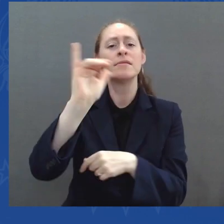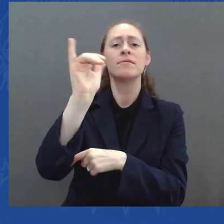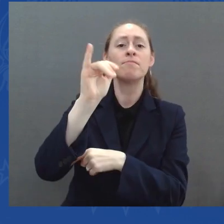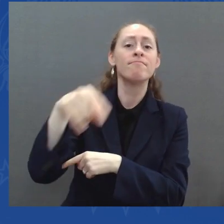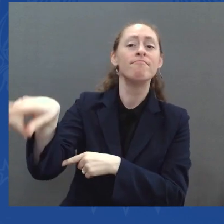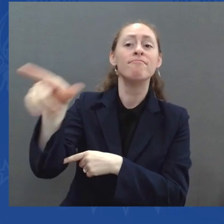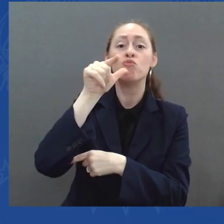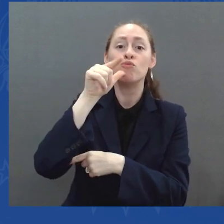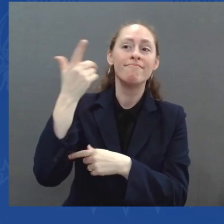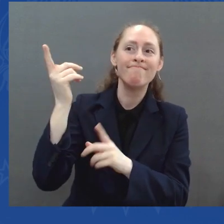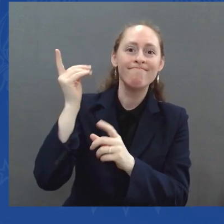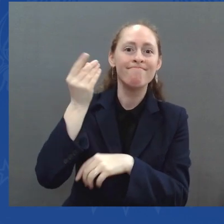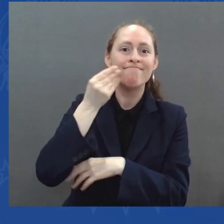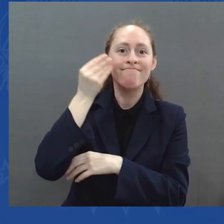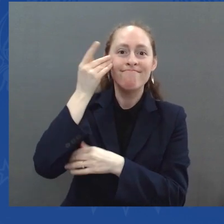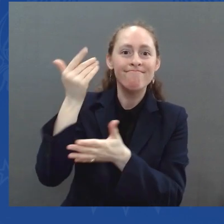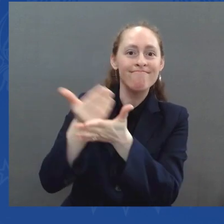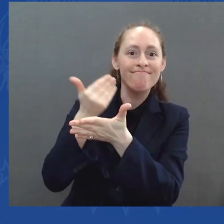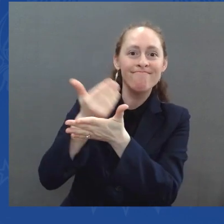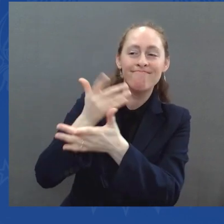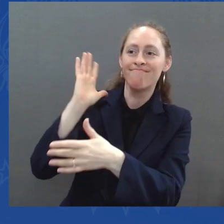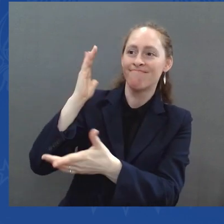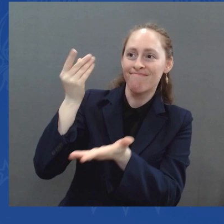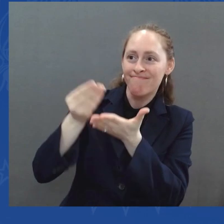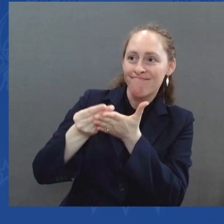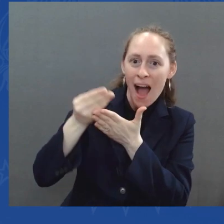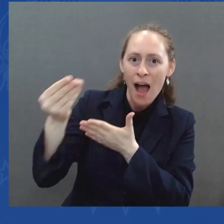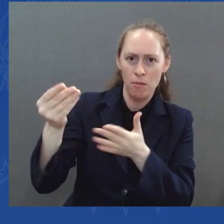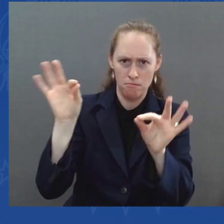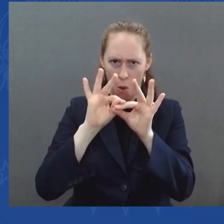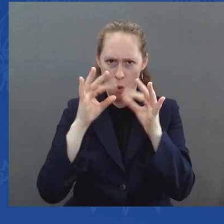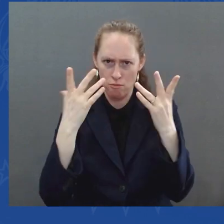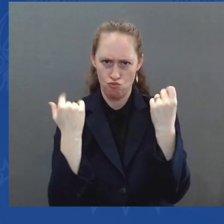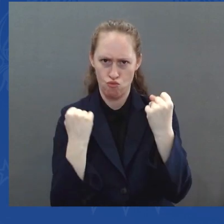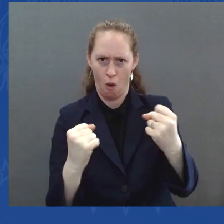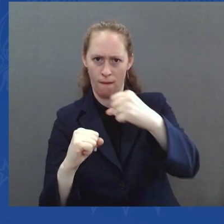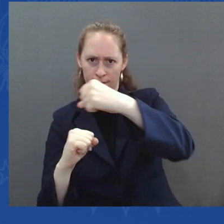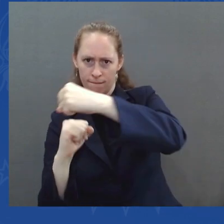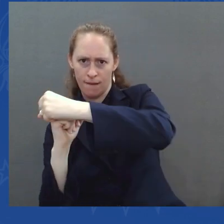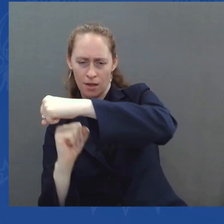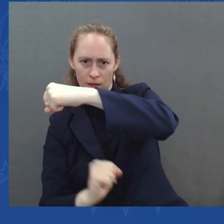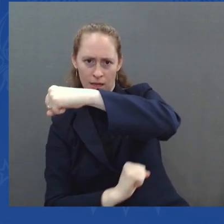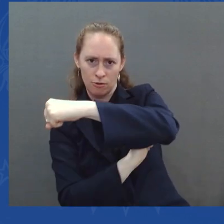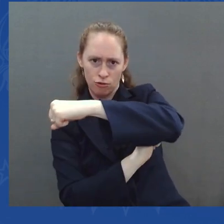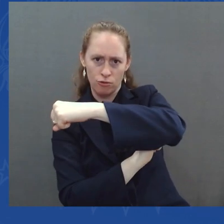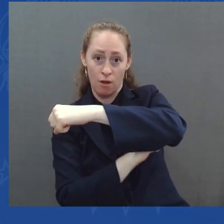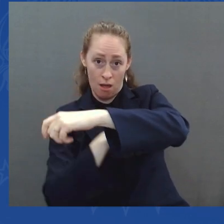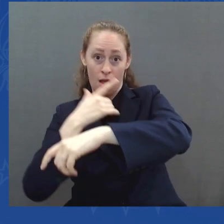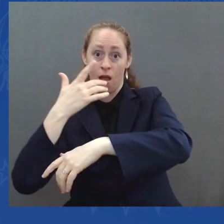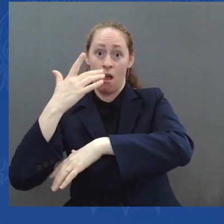but it required us to continually build on it and make it better.